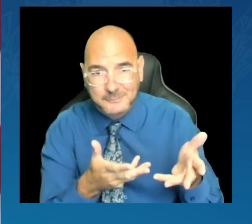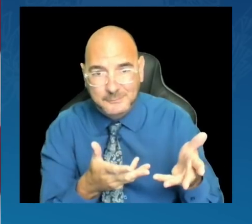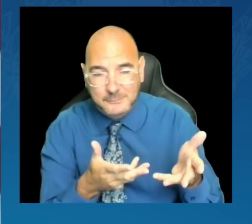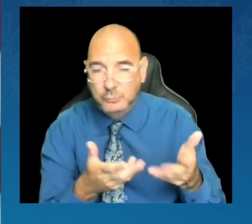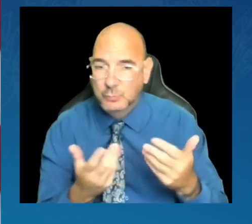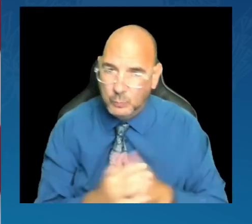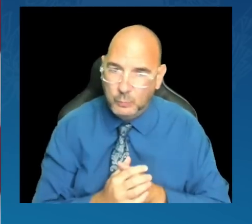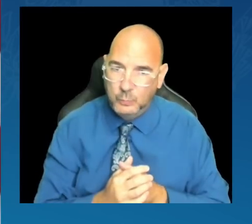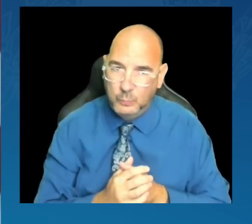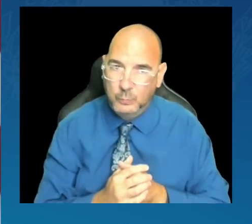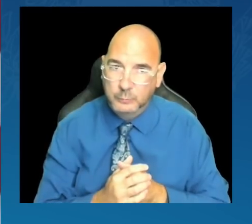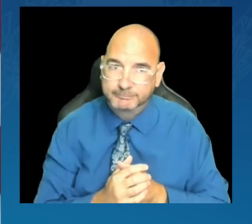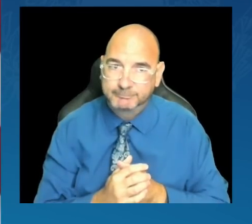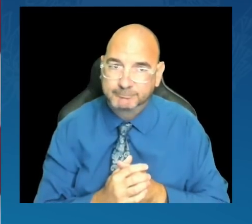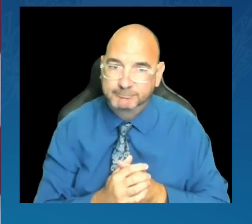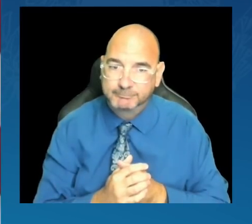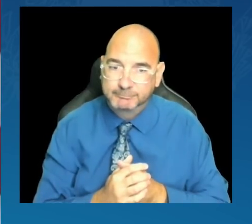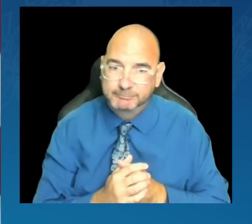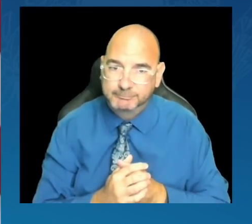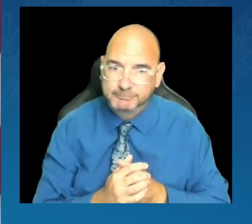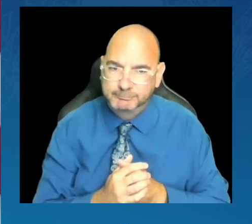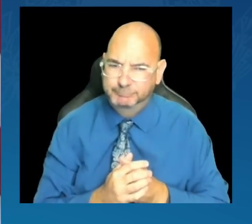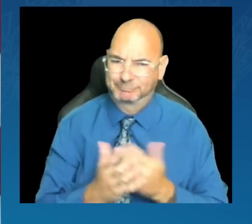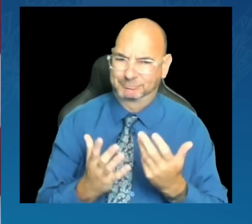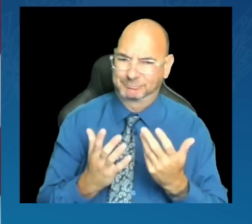Let's contemplate what that means, in and of itself,